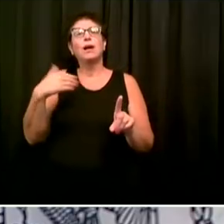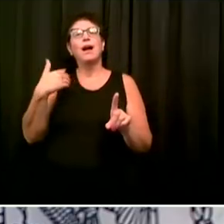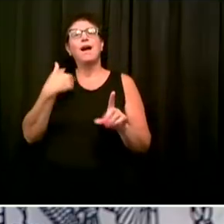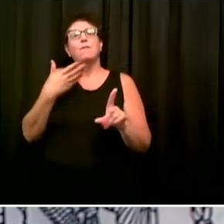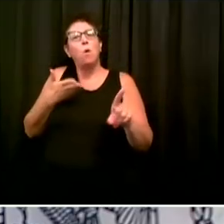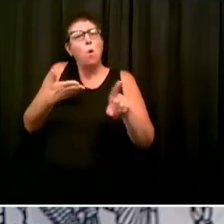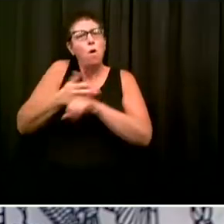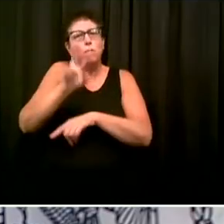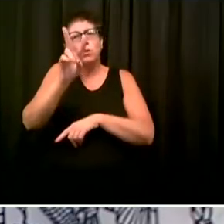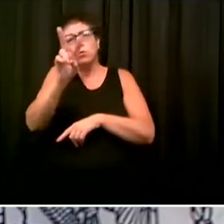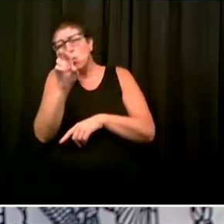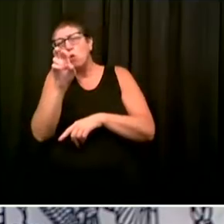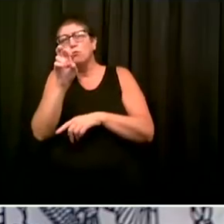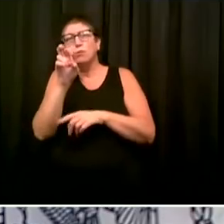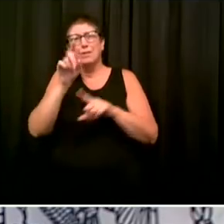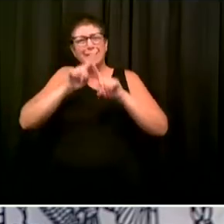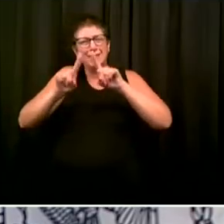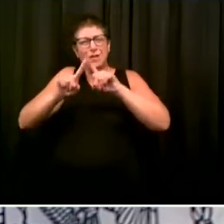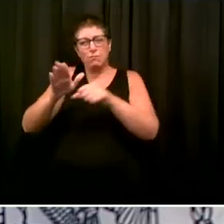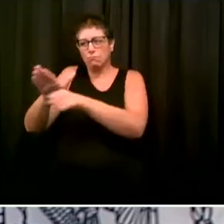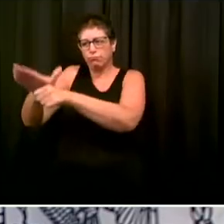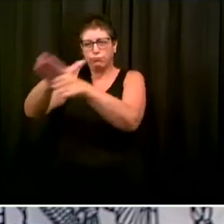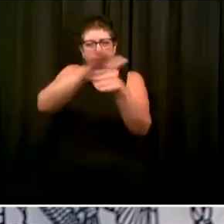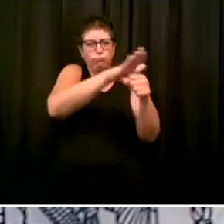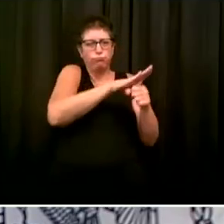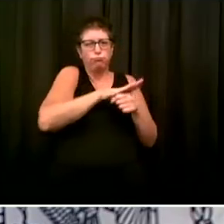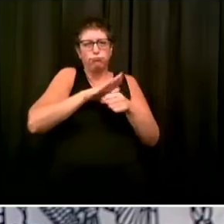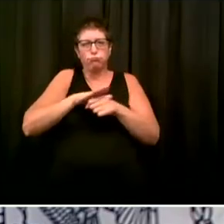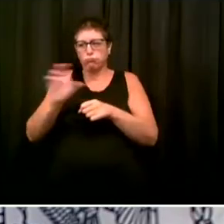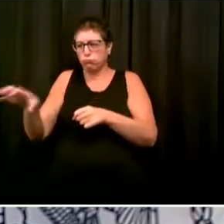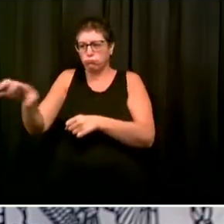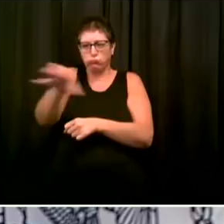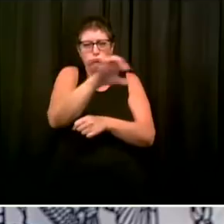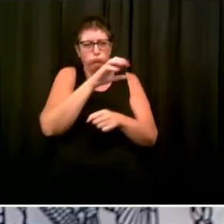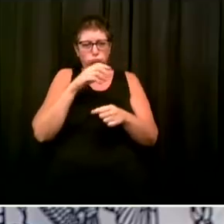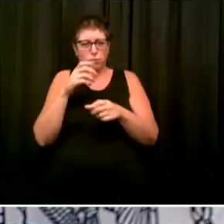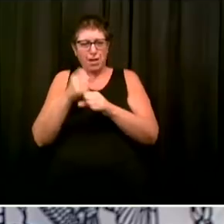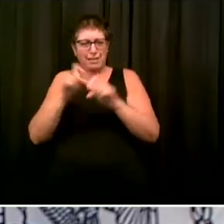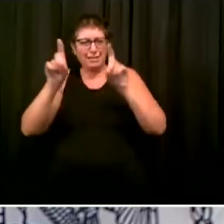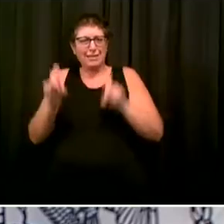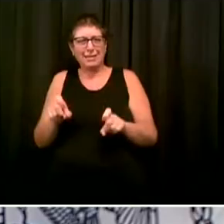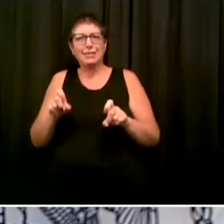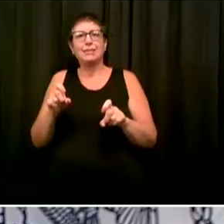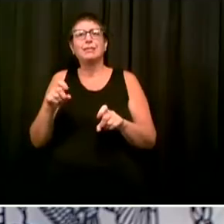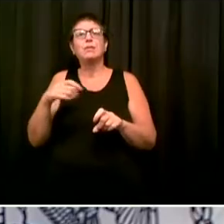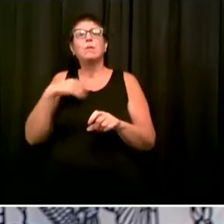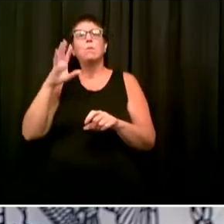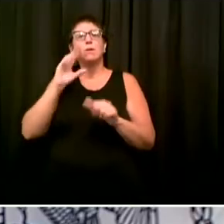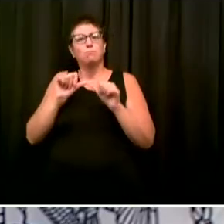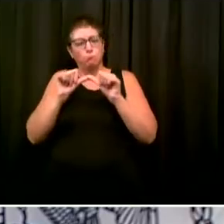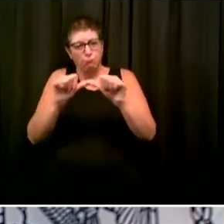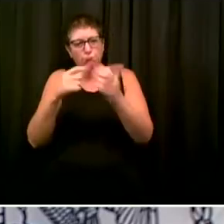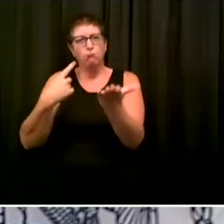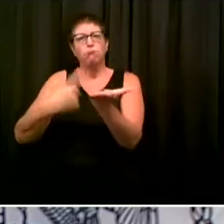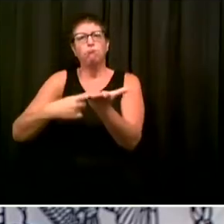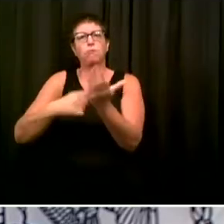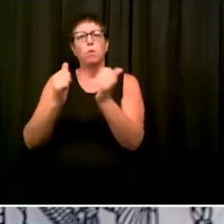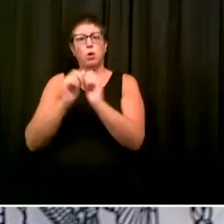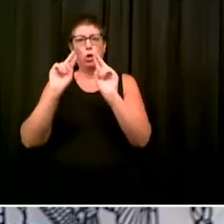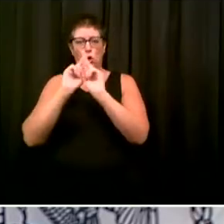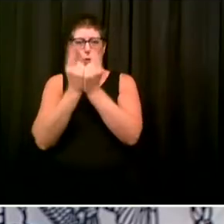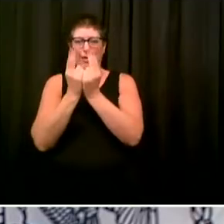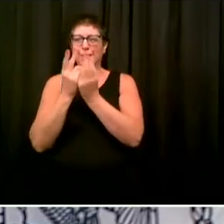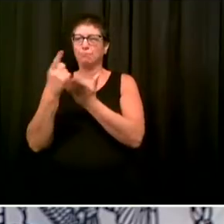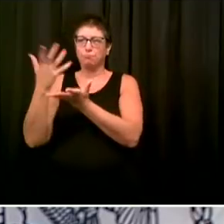HAVE THE MAXIM TFOR